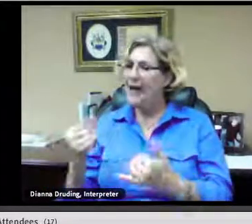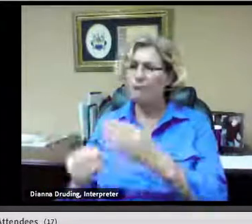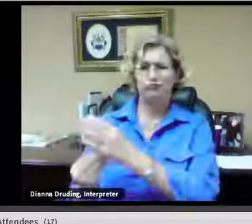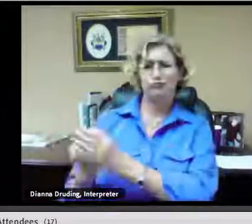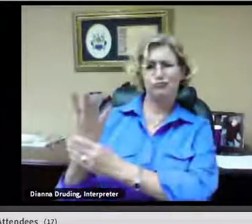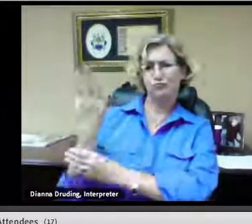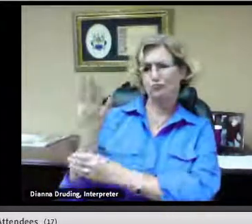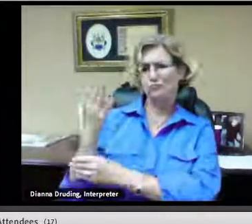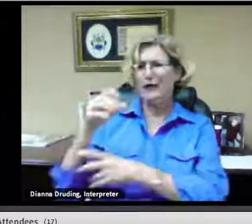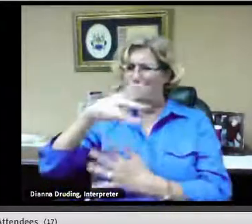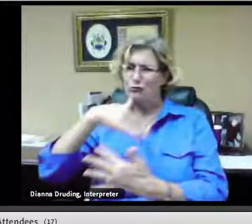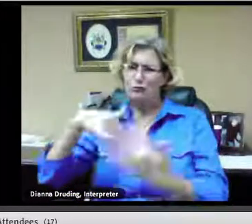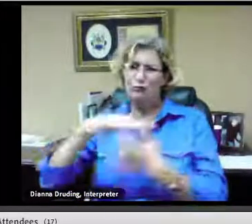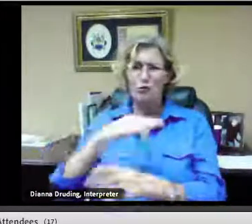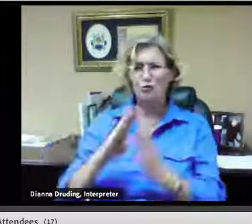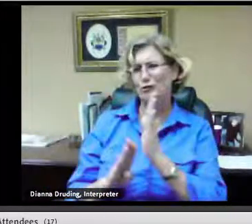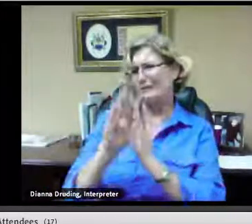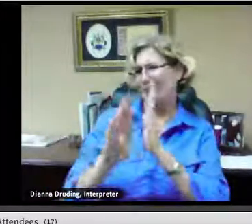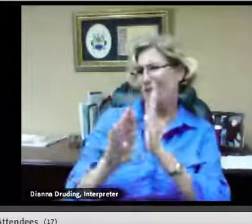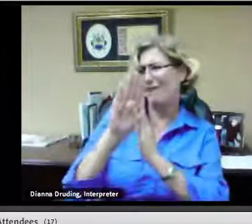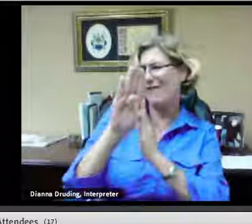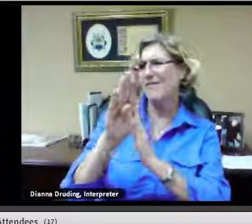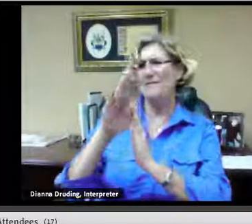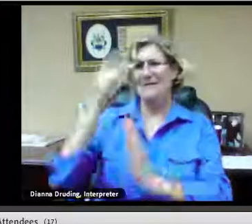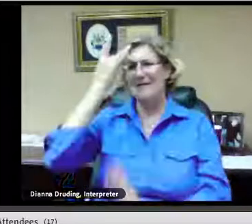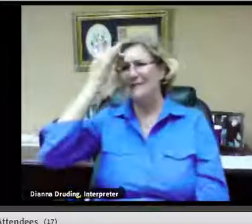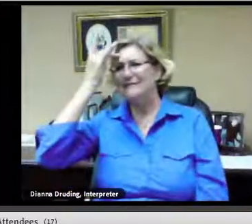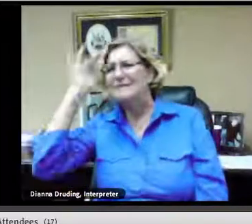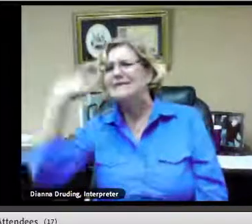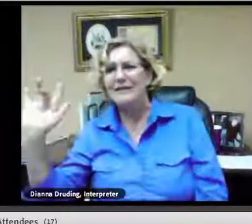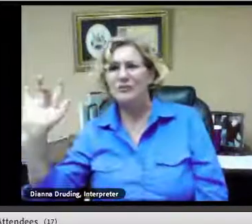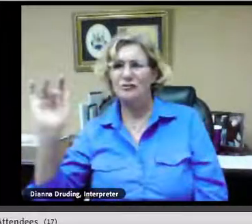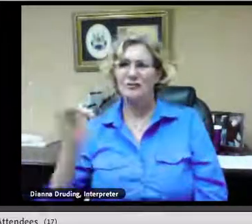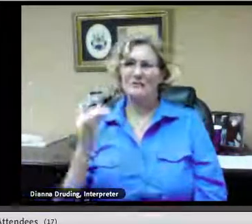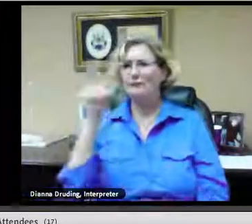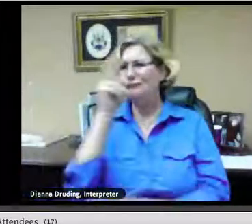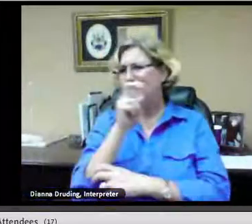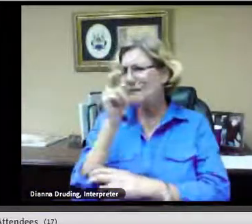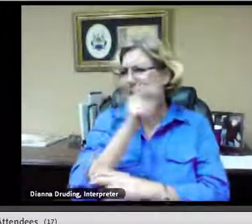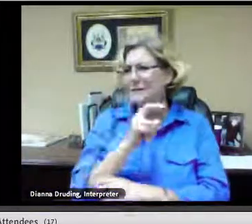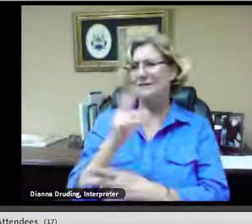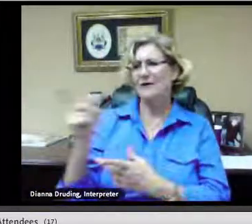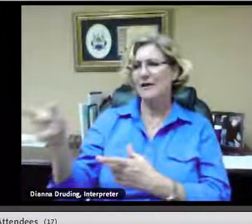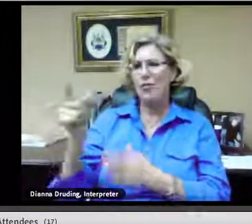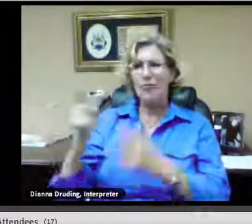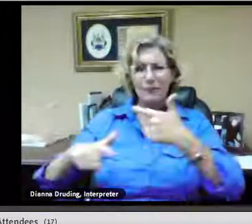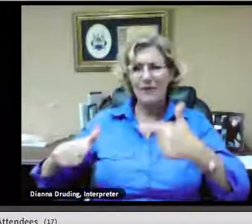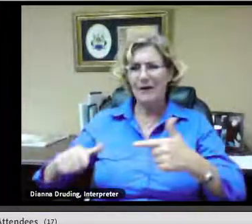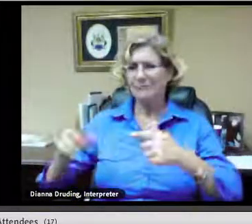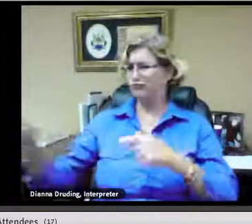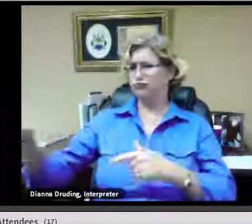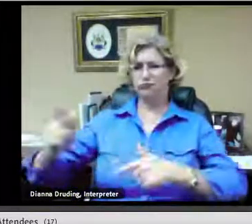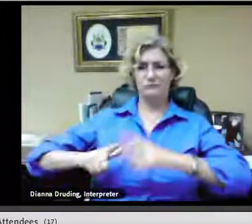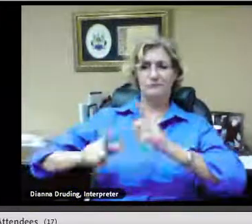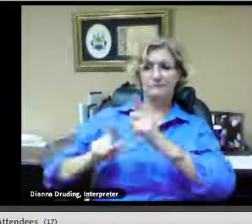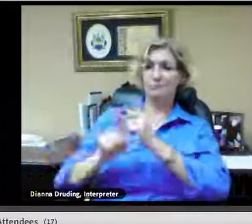intellectually, using language. He's just off the charts. And while part of me, you know, the academic in me kind of wants